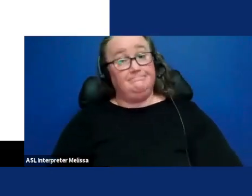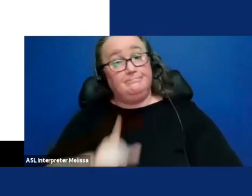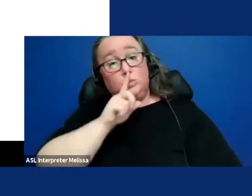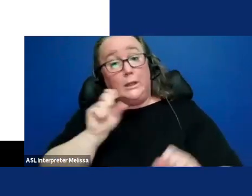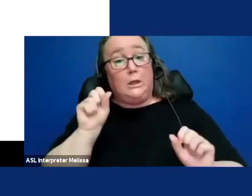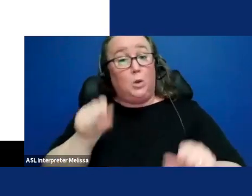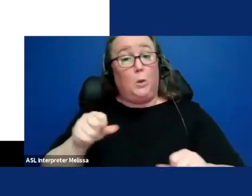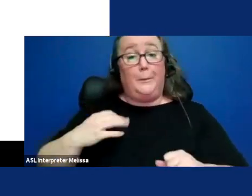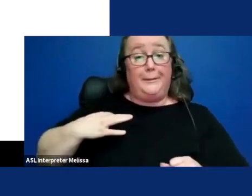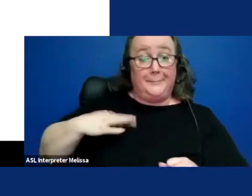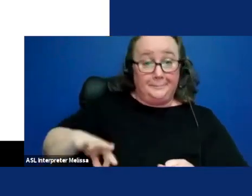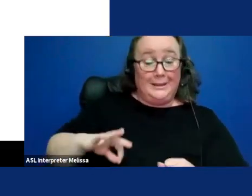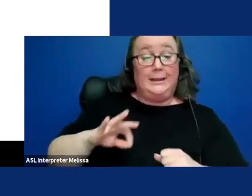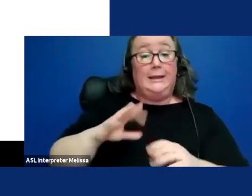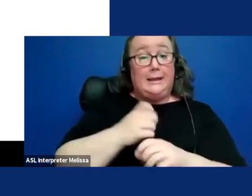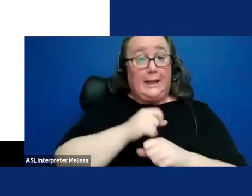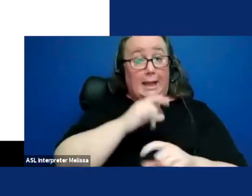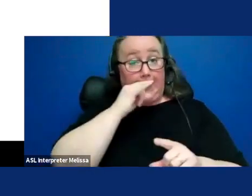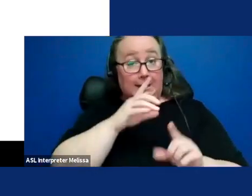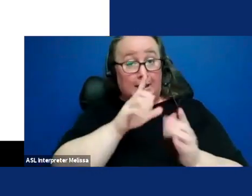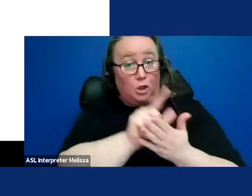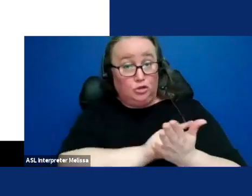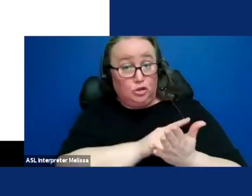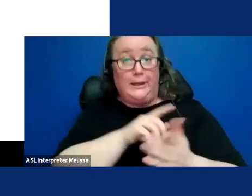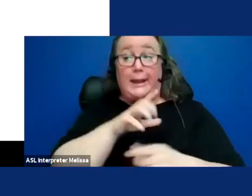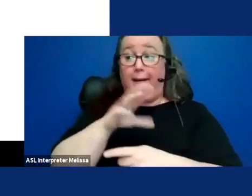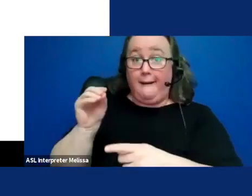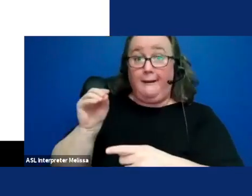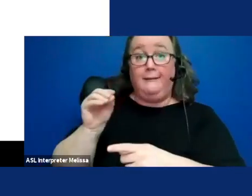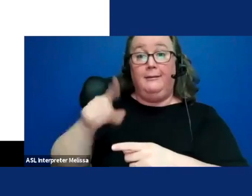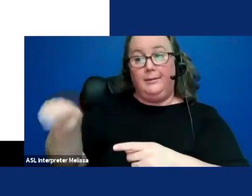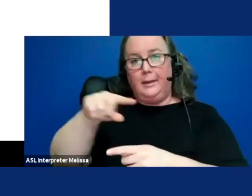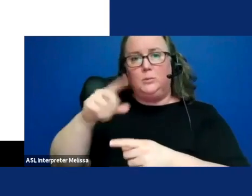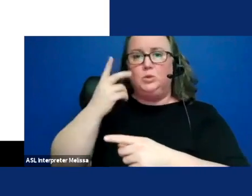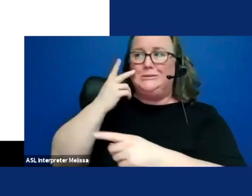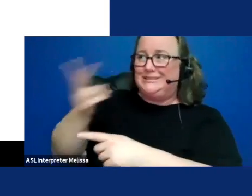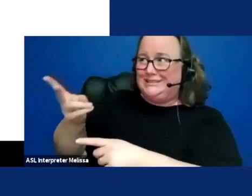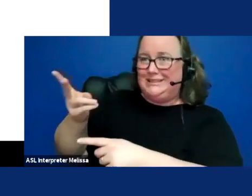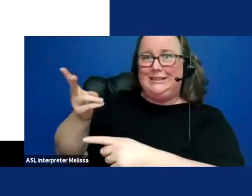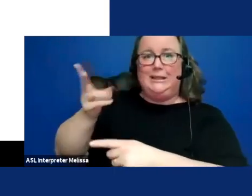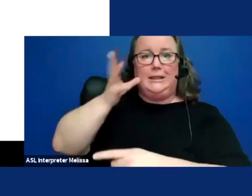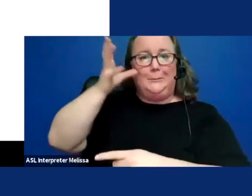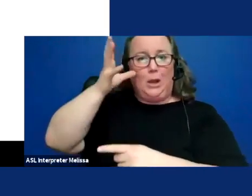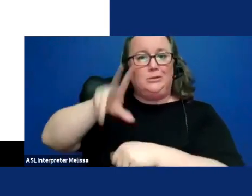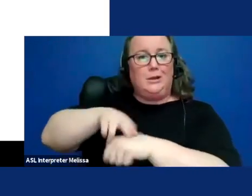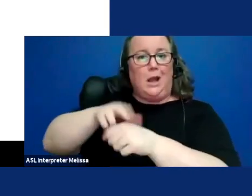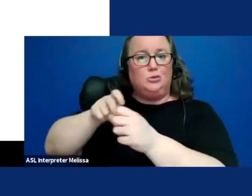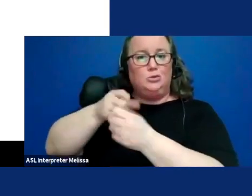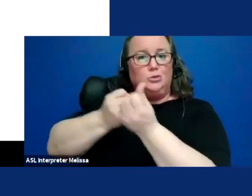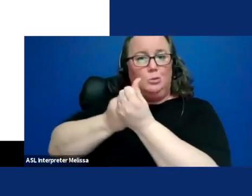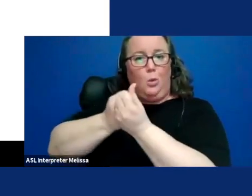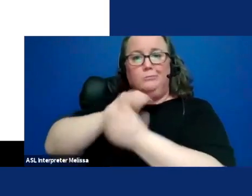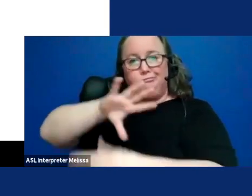G, and CASA, to see the parents natural supports as part of the team. So I've seen instances where maybe